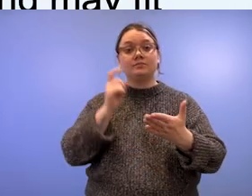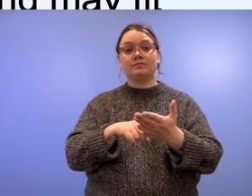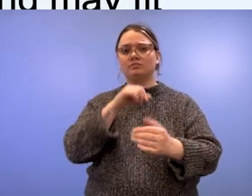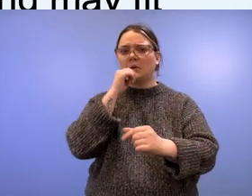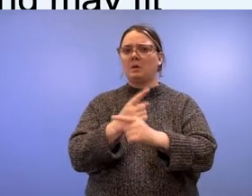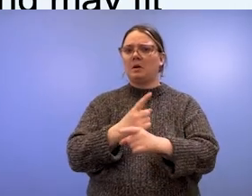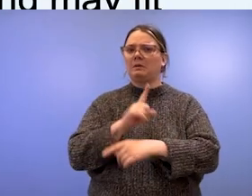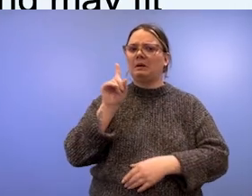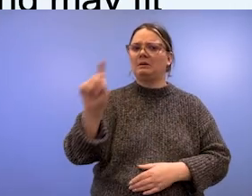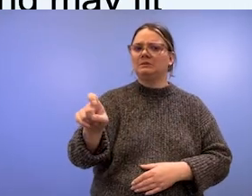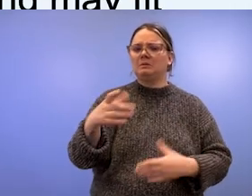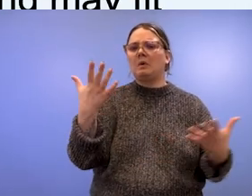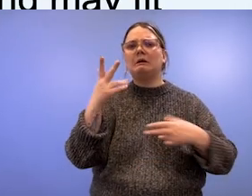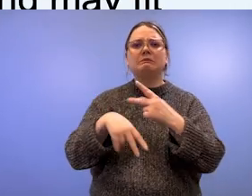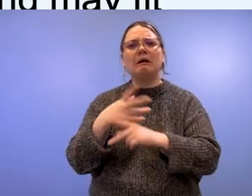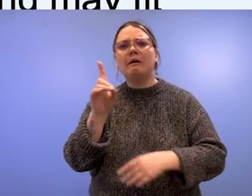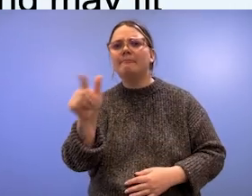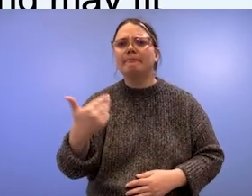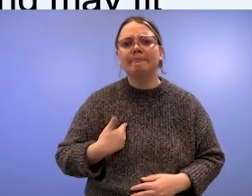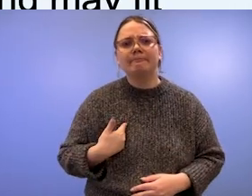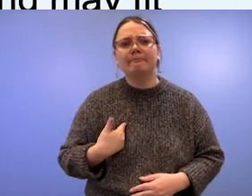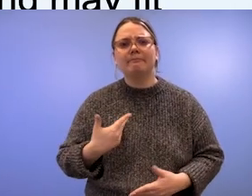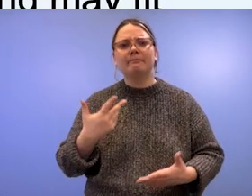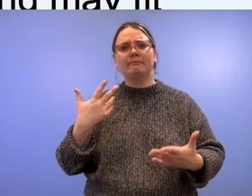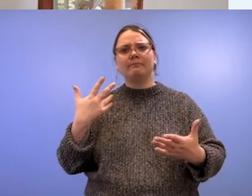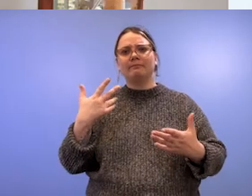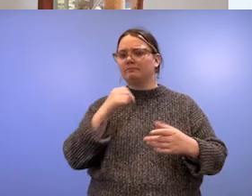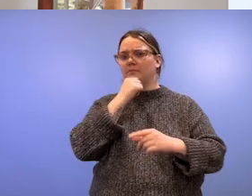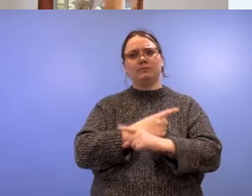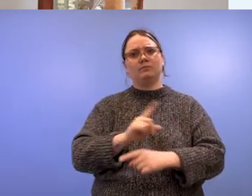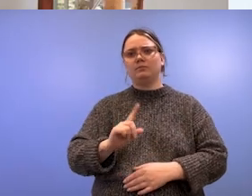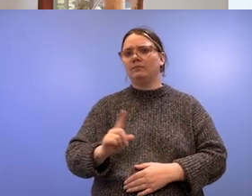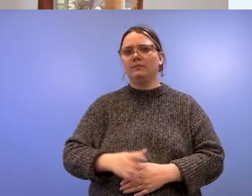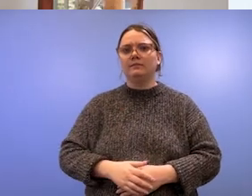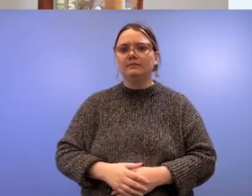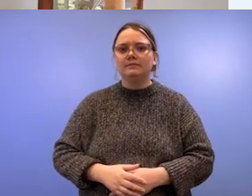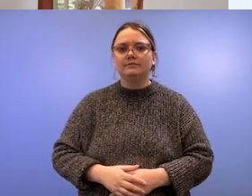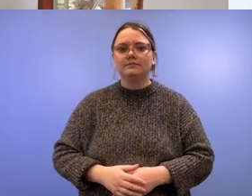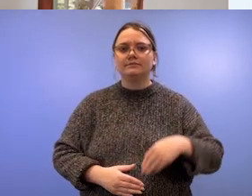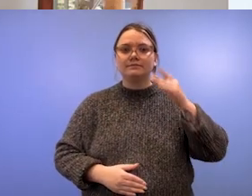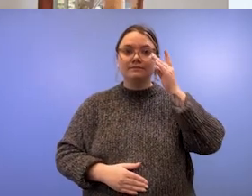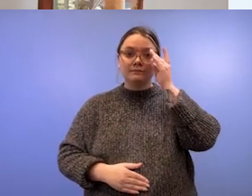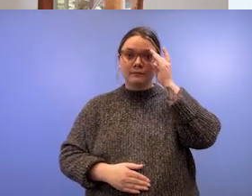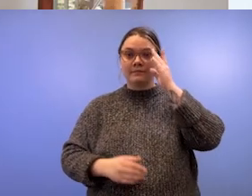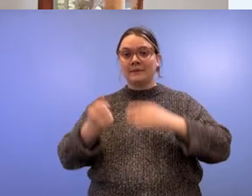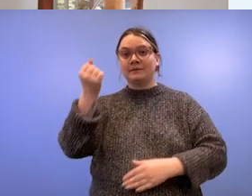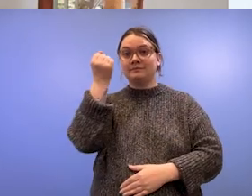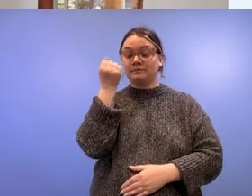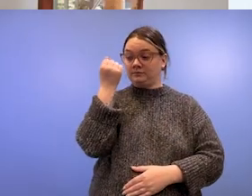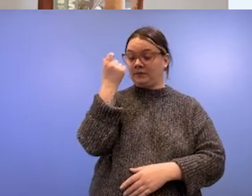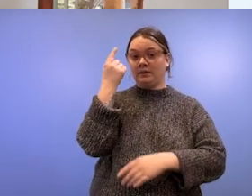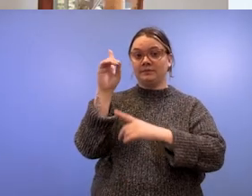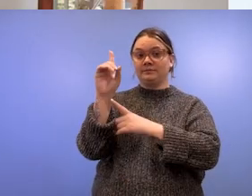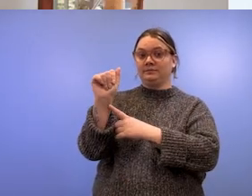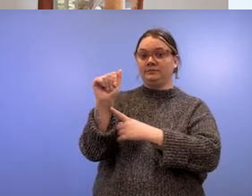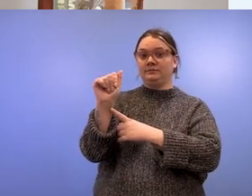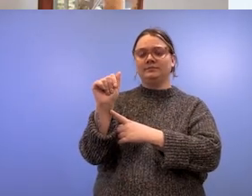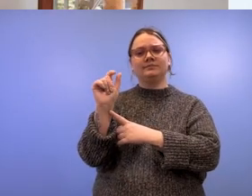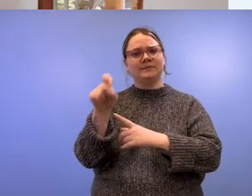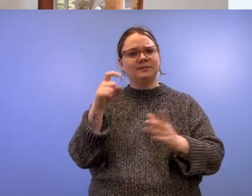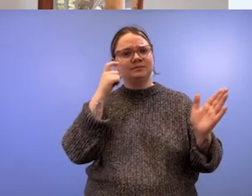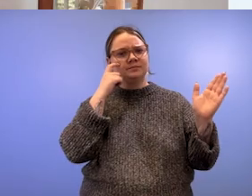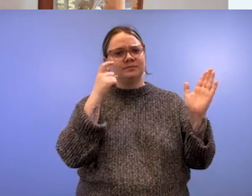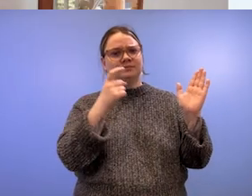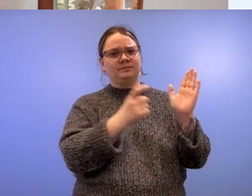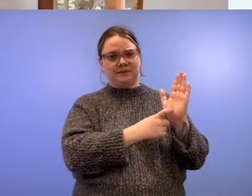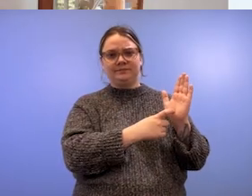of their disability. And so visible disabilities. So to understand disability, we need to recognize